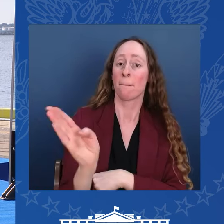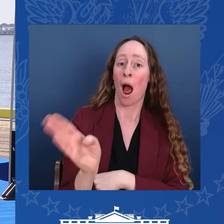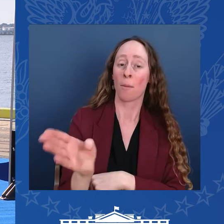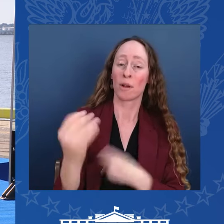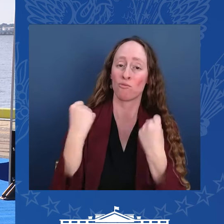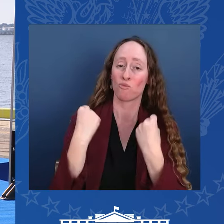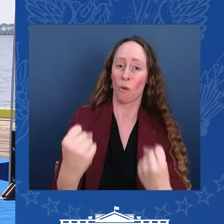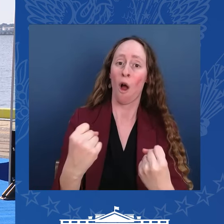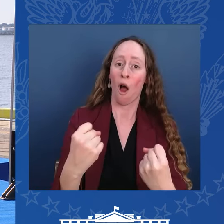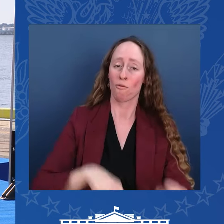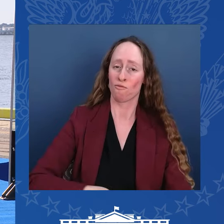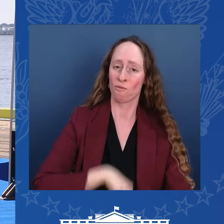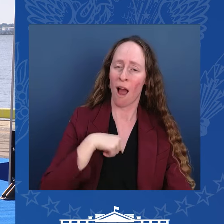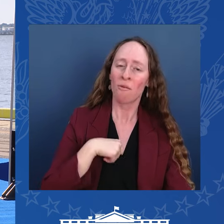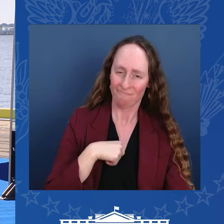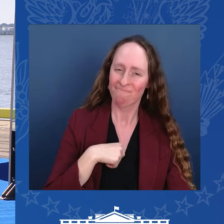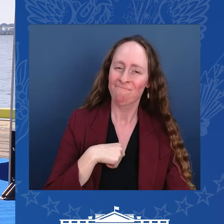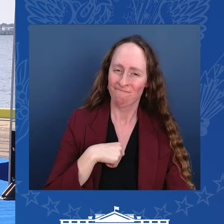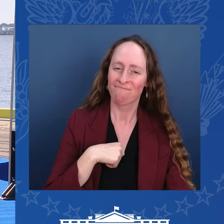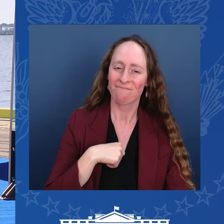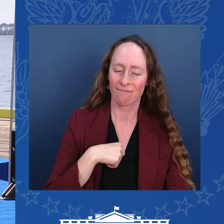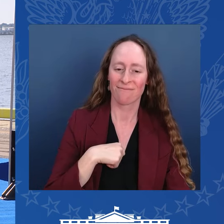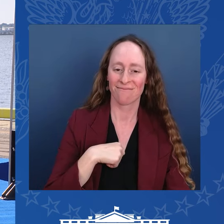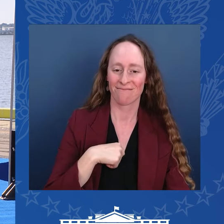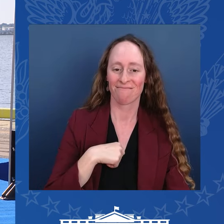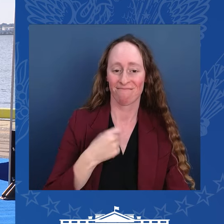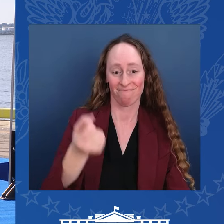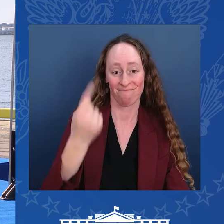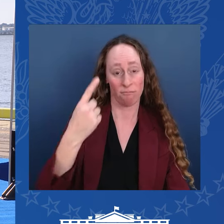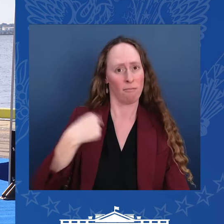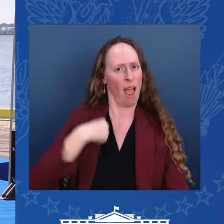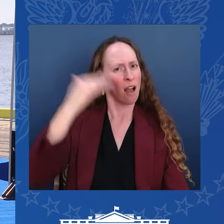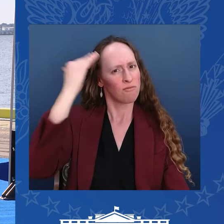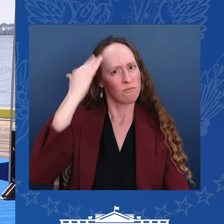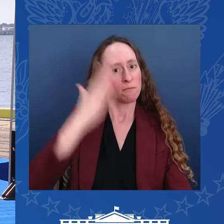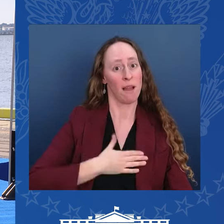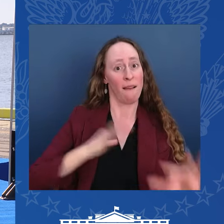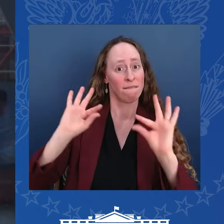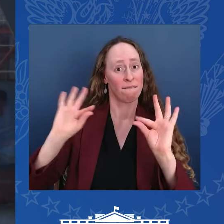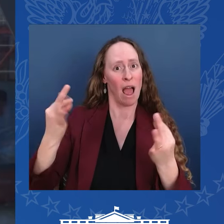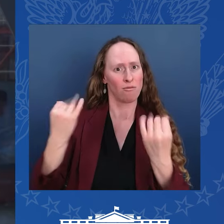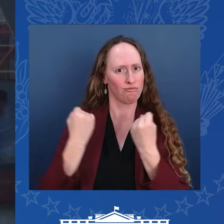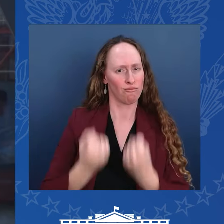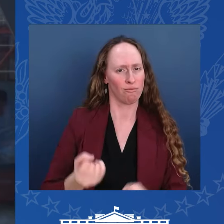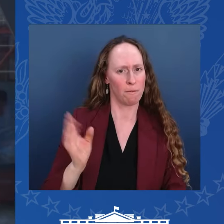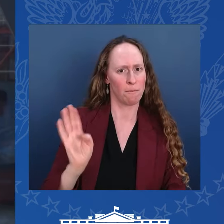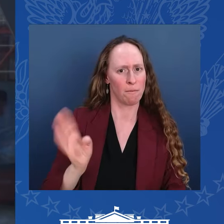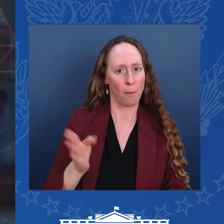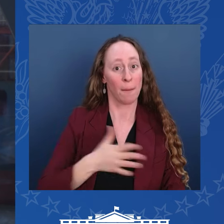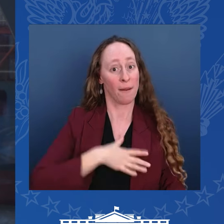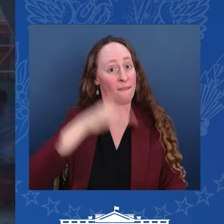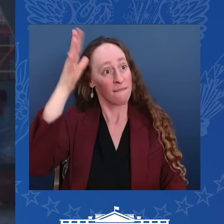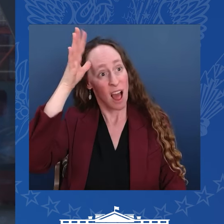since the 1850s. My dad was born here. He always told me, the true measure of a person